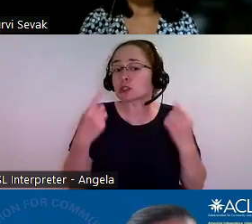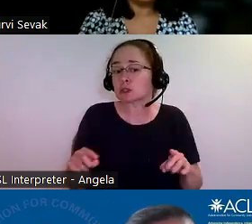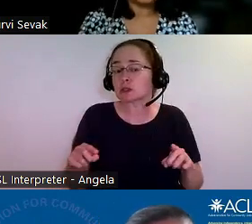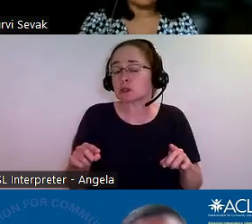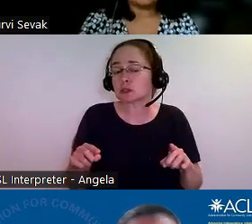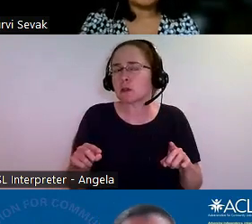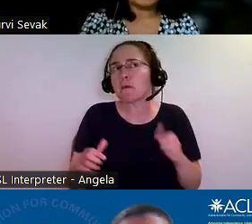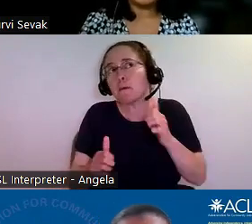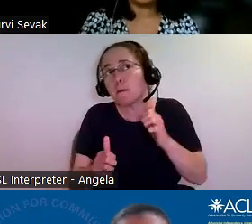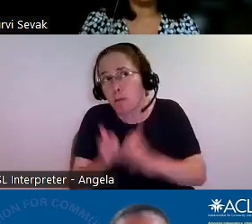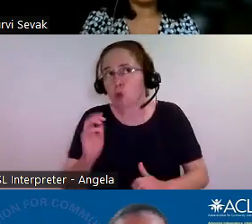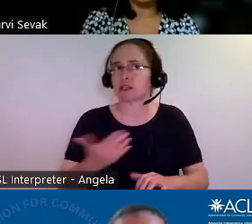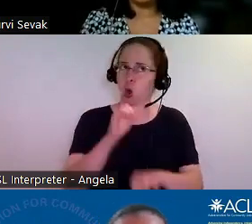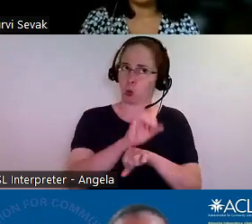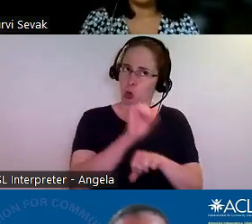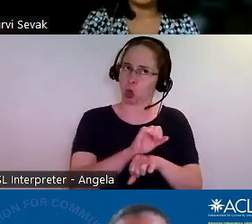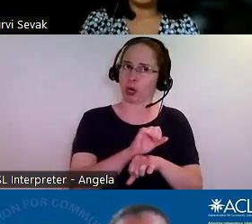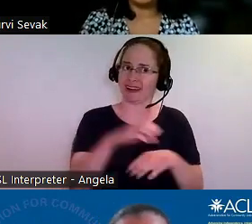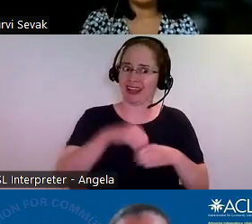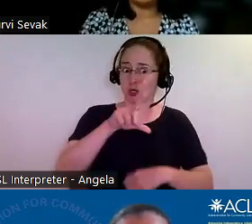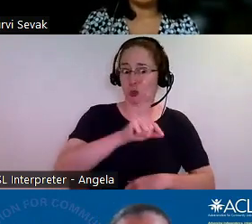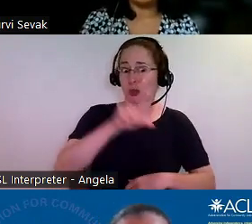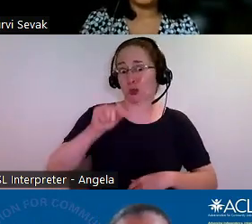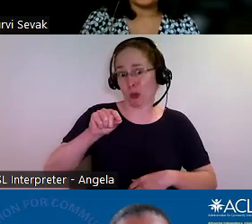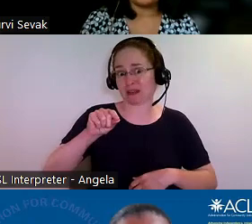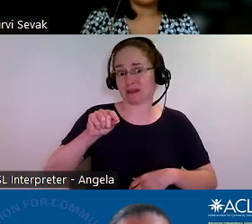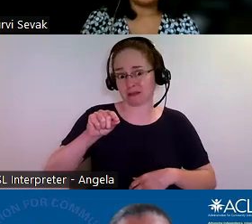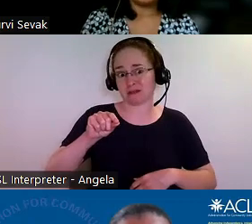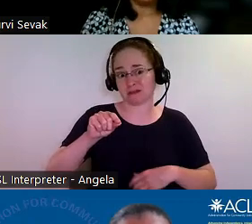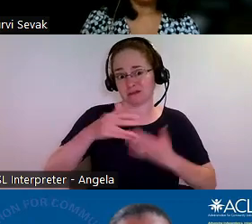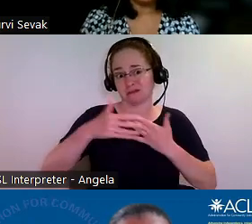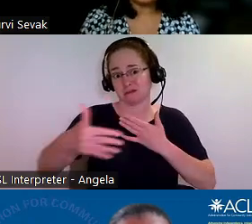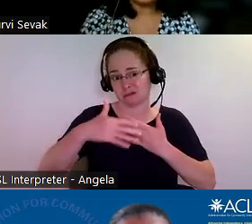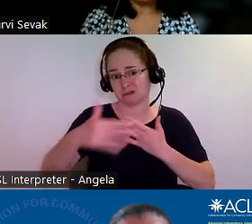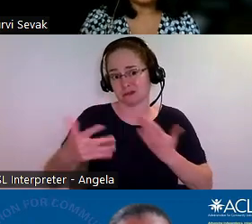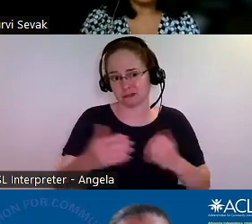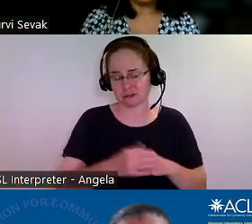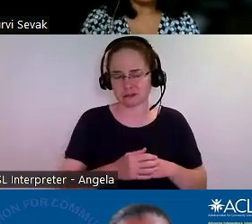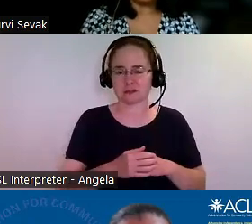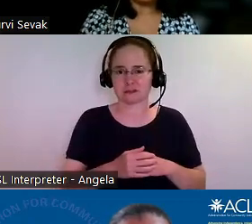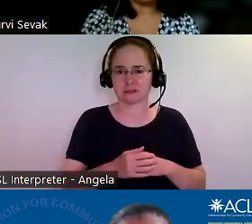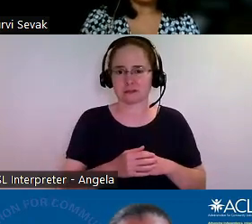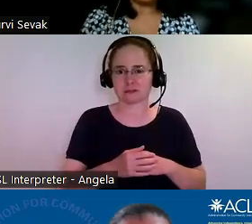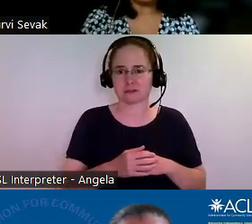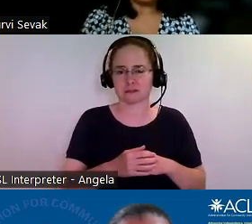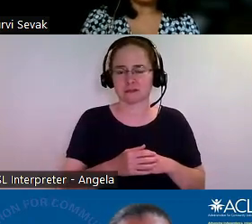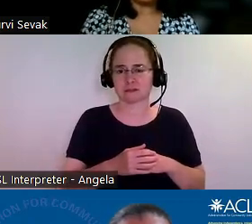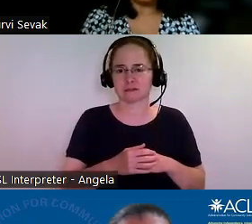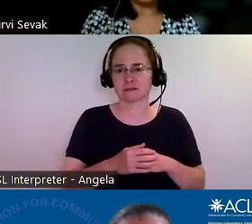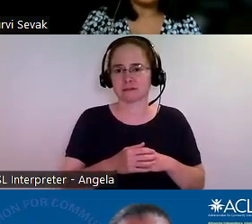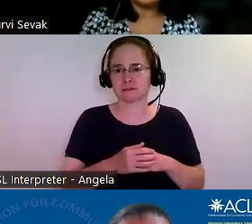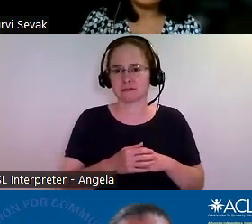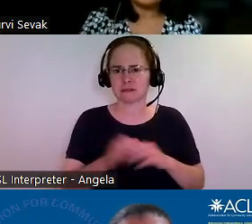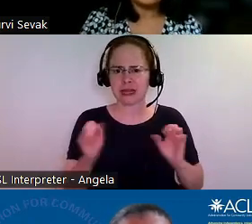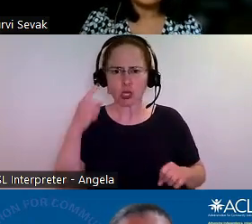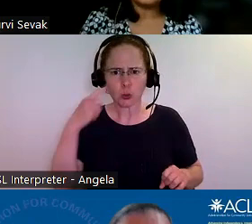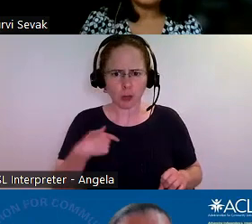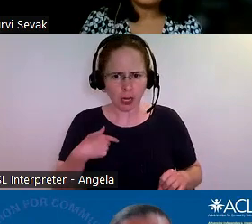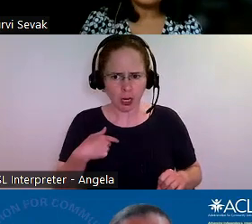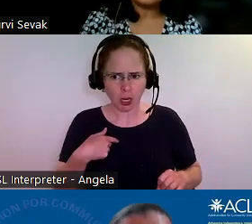most of our work was conducted in the 2020 and after period. And can you all hear me, Anjali?